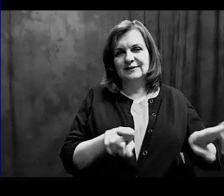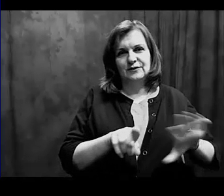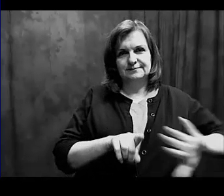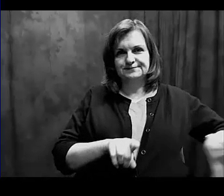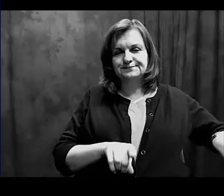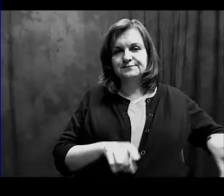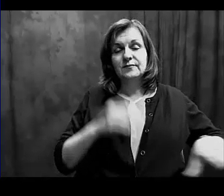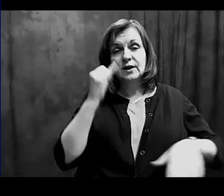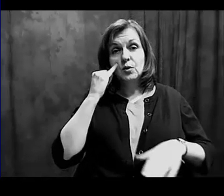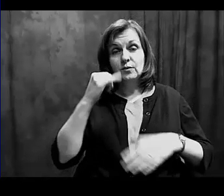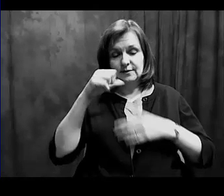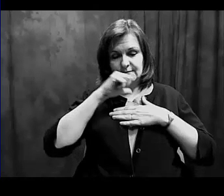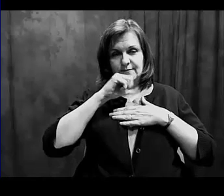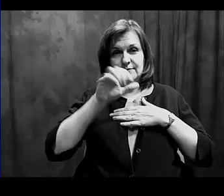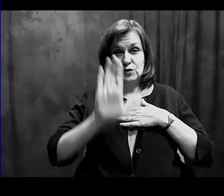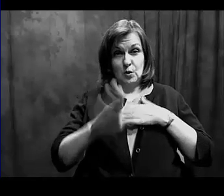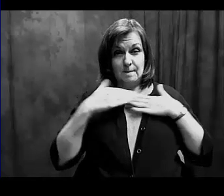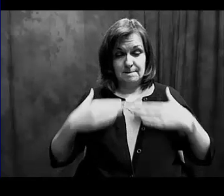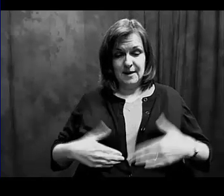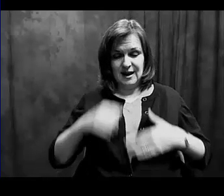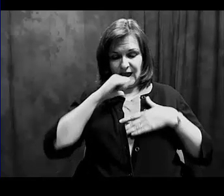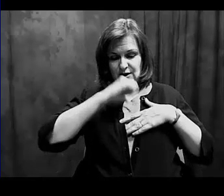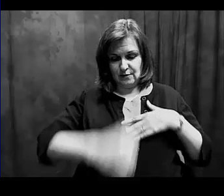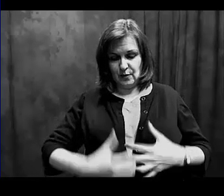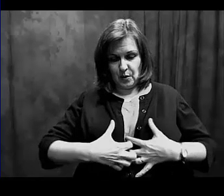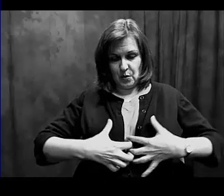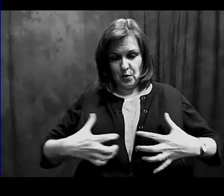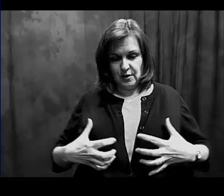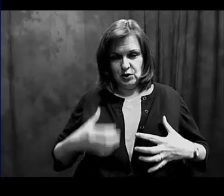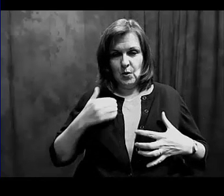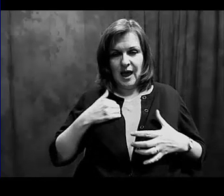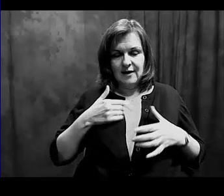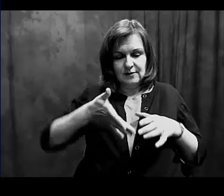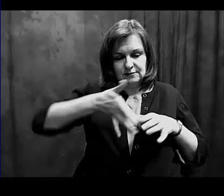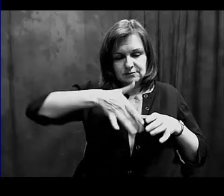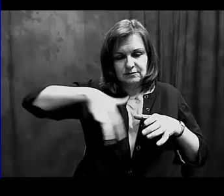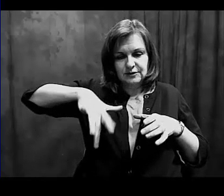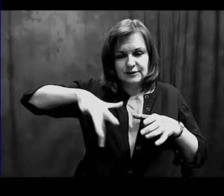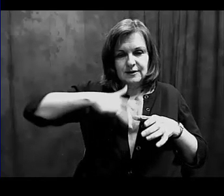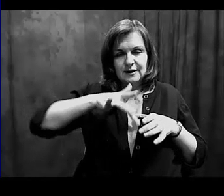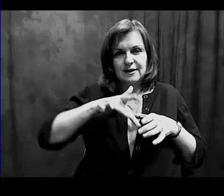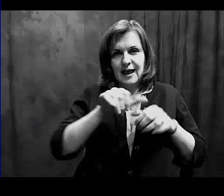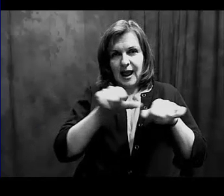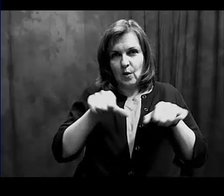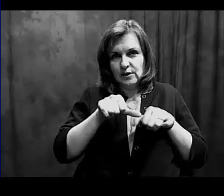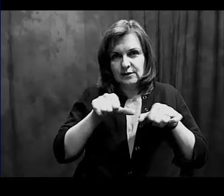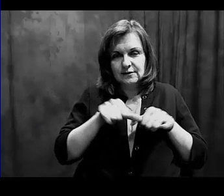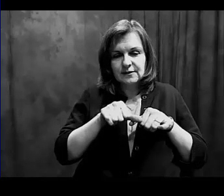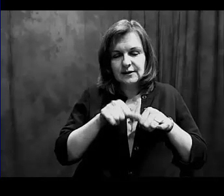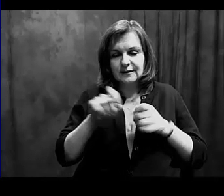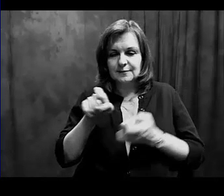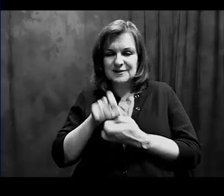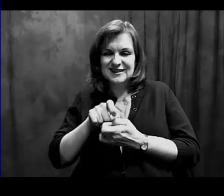this is if I cut you open you have spaces you have organs that are specific to functions